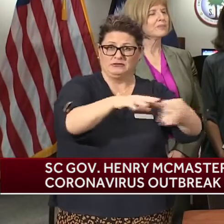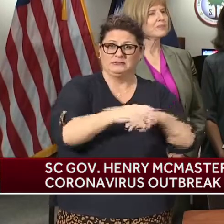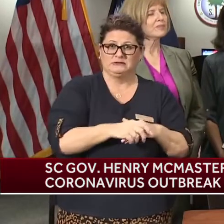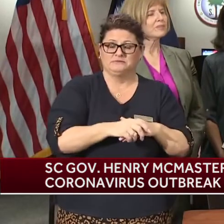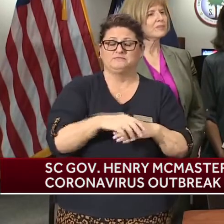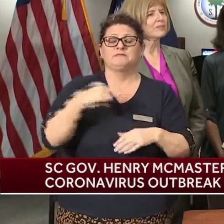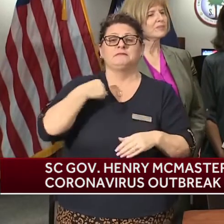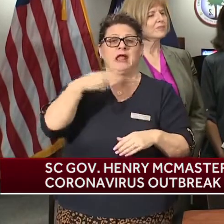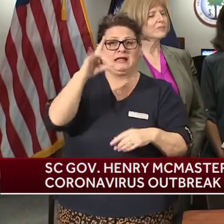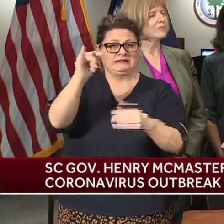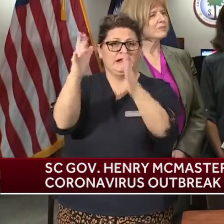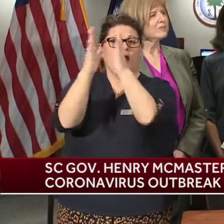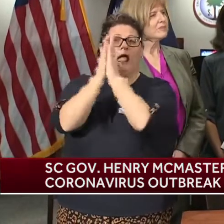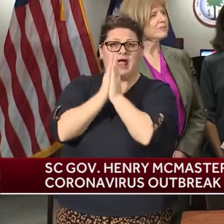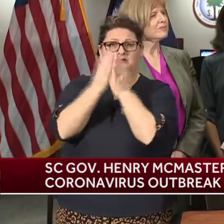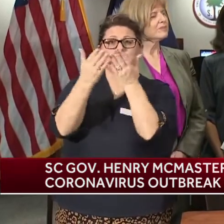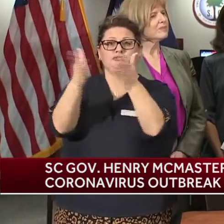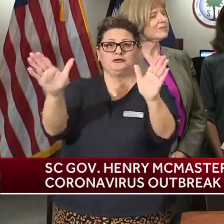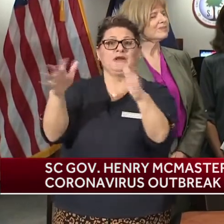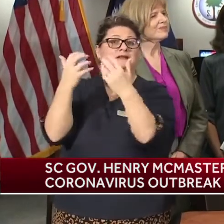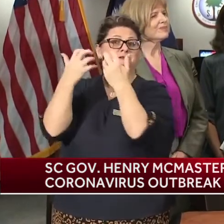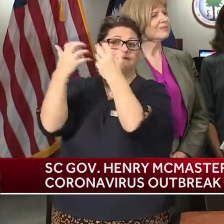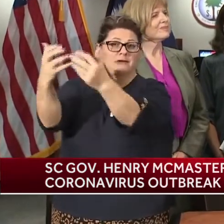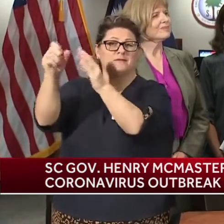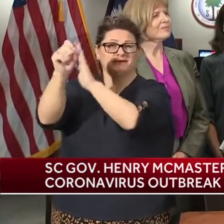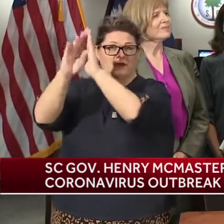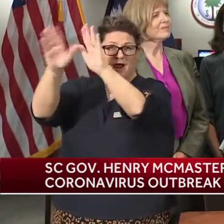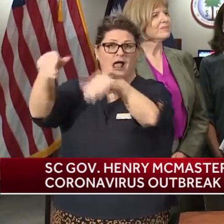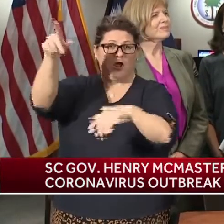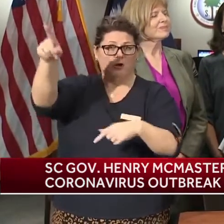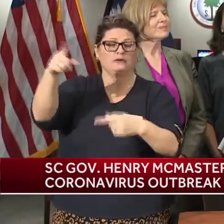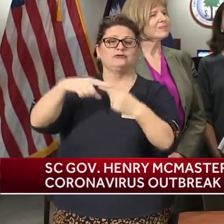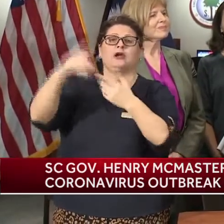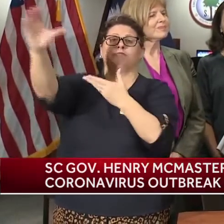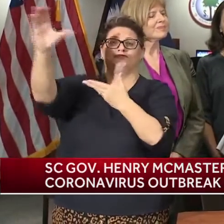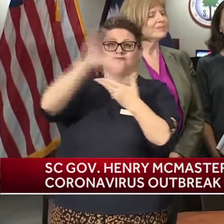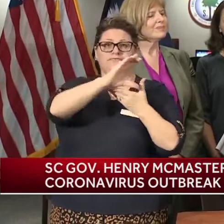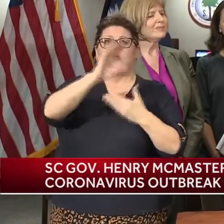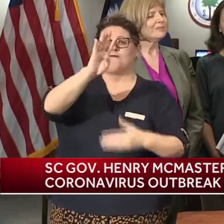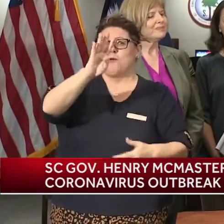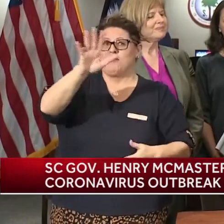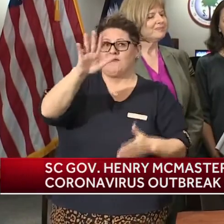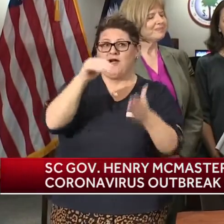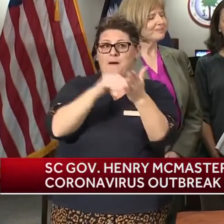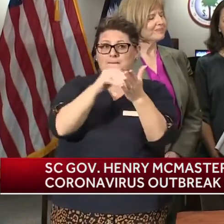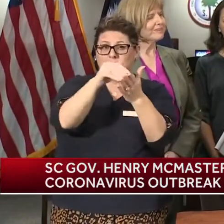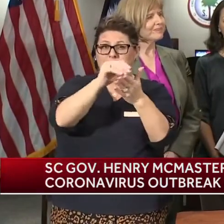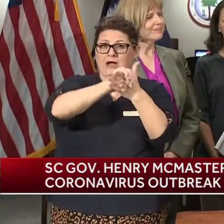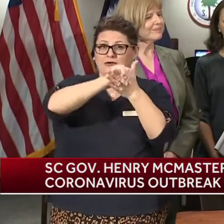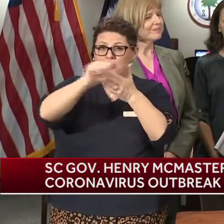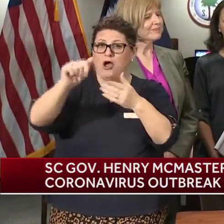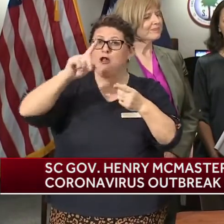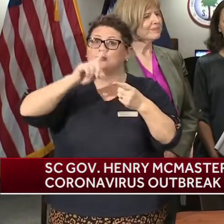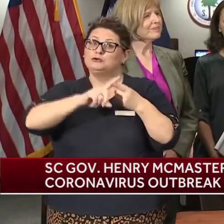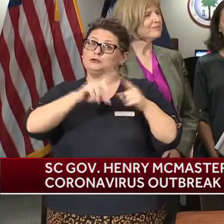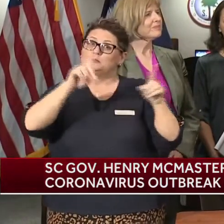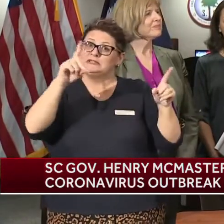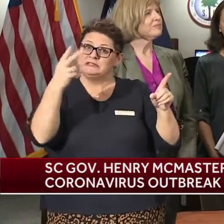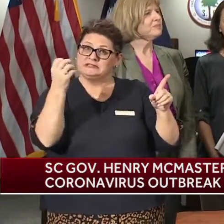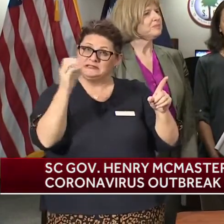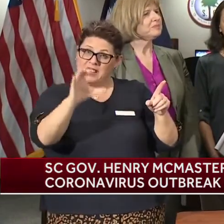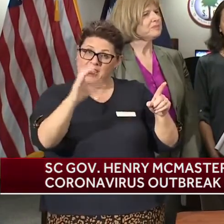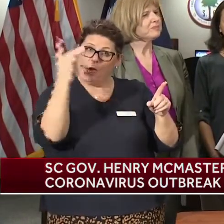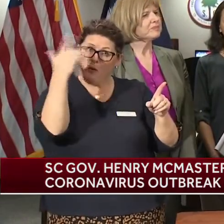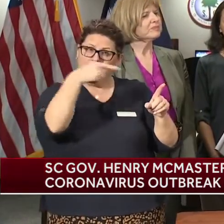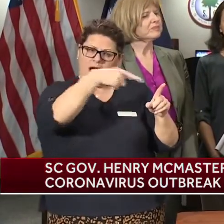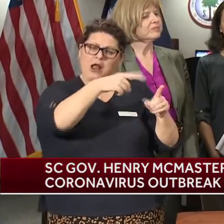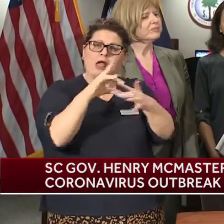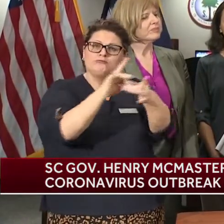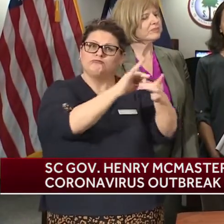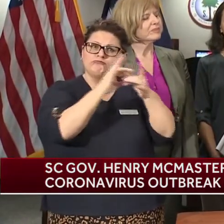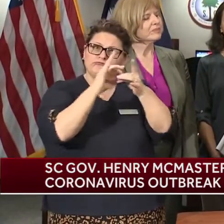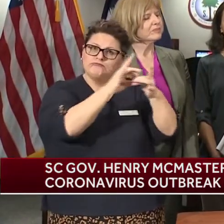ALSO, I’VE ASKED YOU’D ASK THE GENERAL ASSEMBLY TO PASS A BILL APPROPRIATING 45 MILLION DOLLARS.